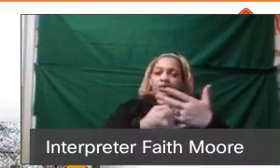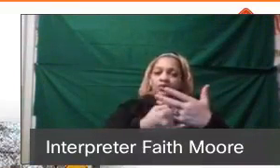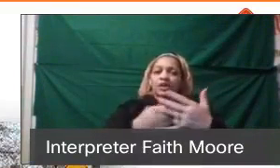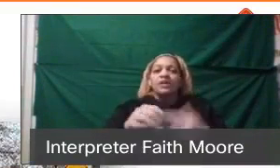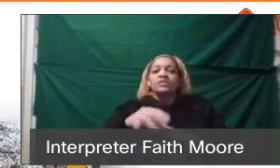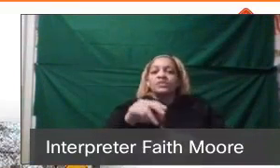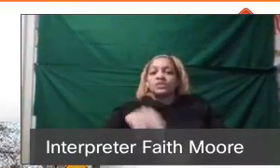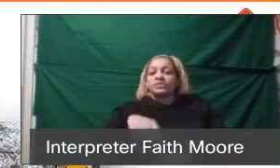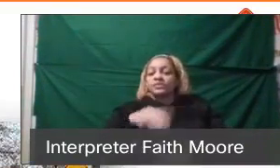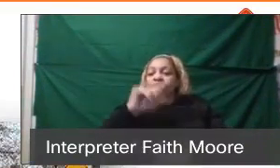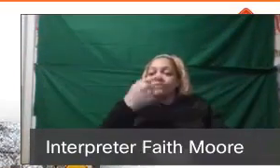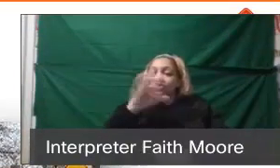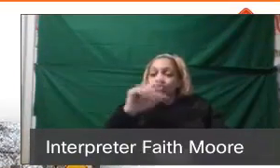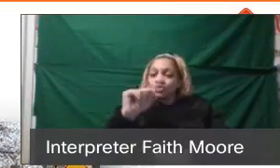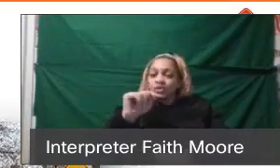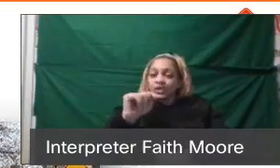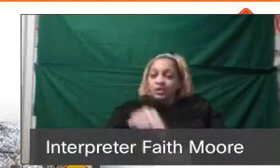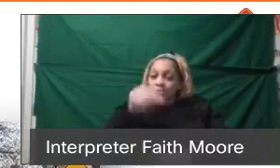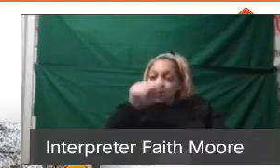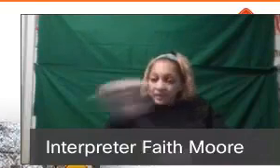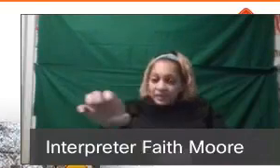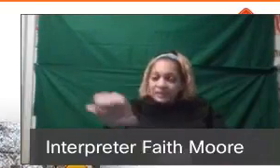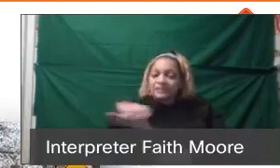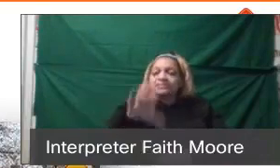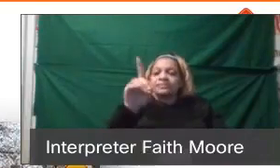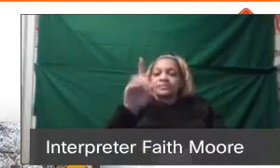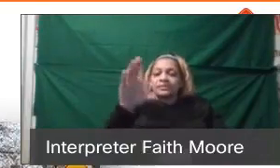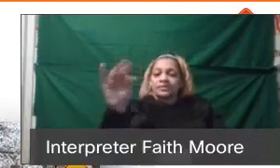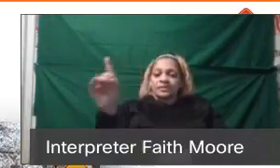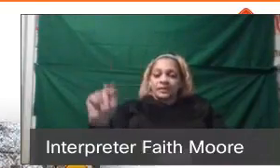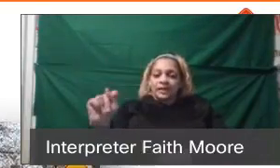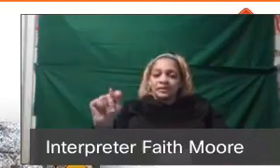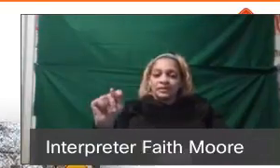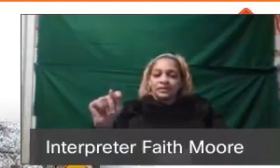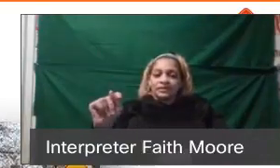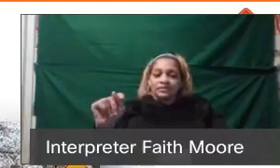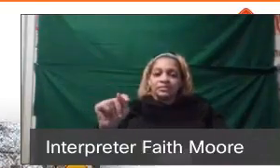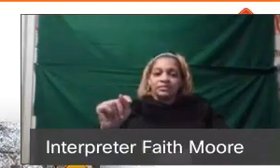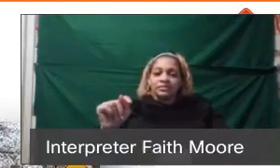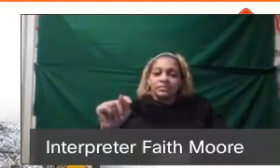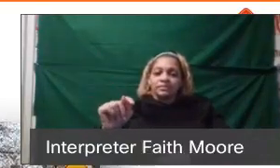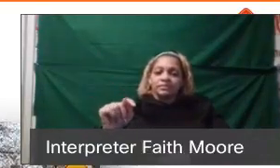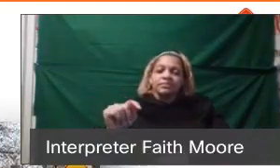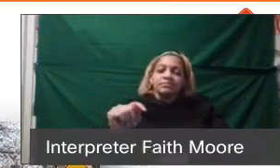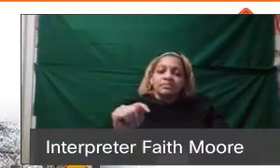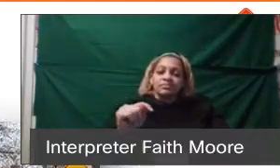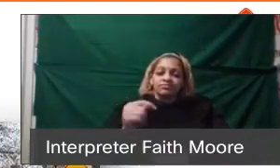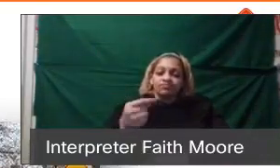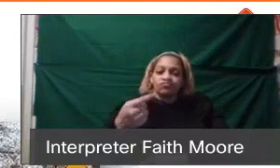That has this was going to be part of the design, but actually that has has recently installed speed humps.